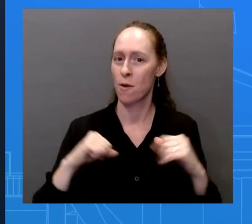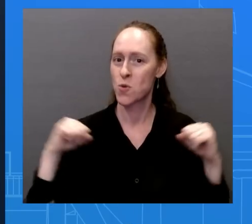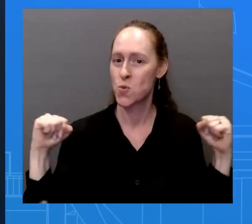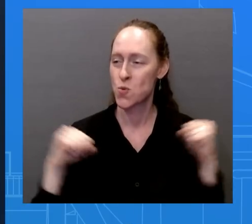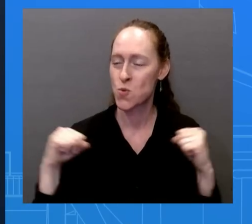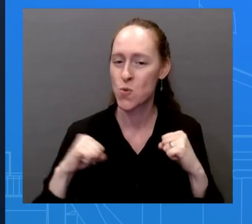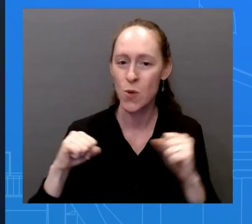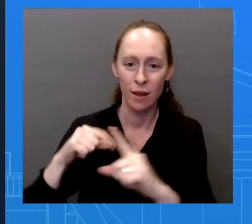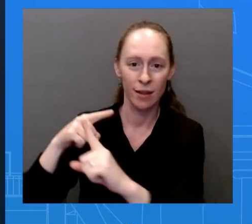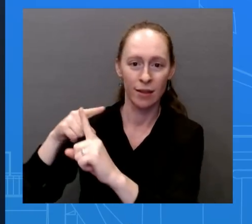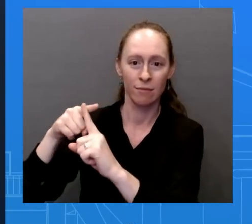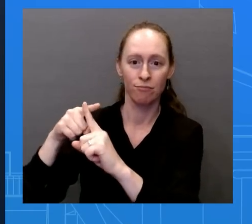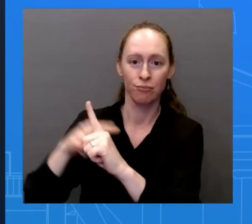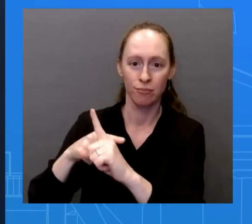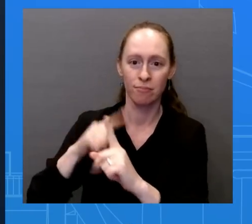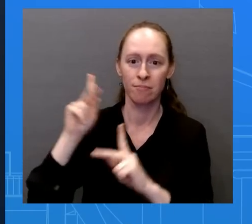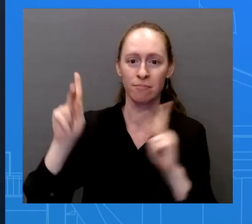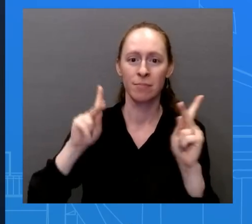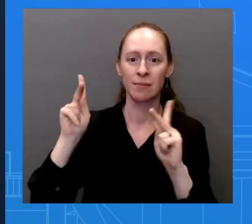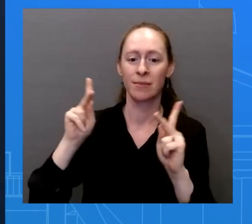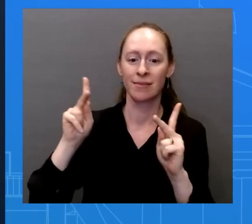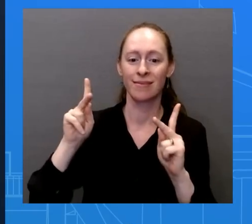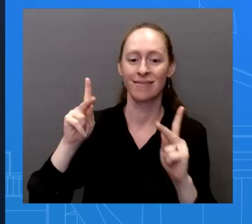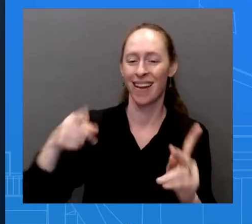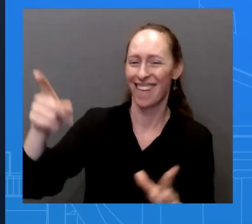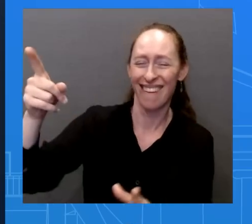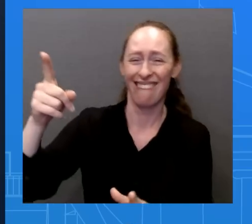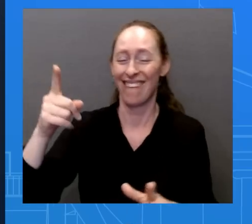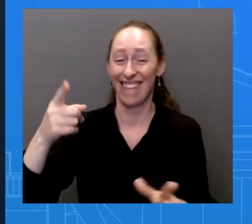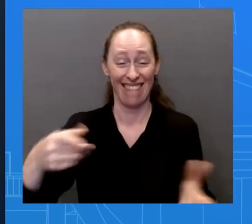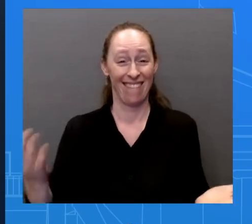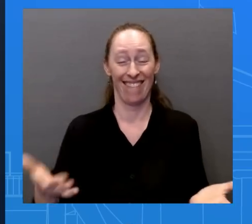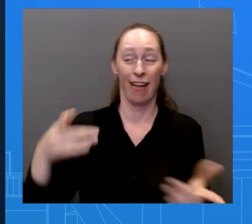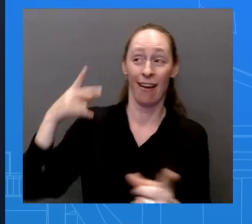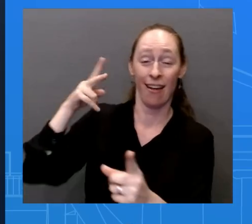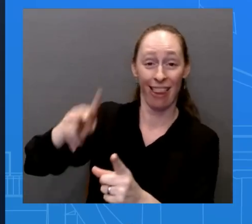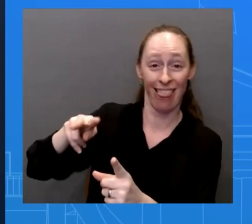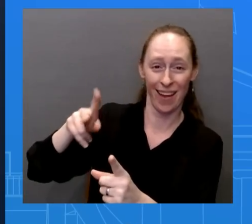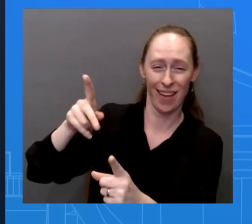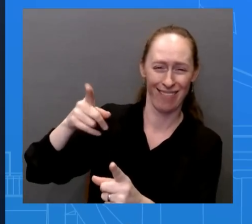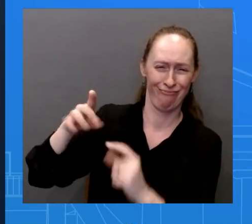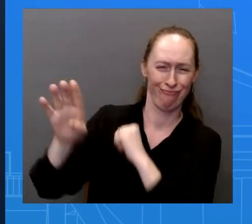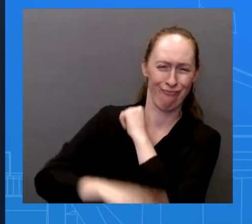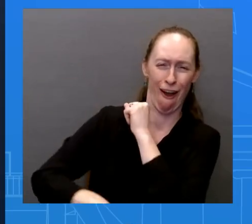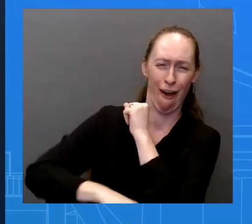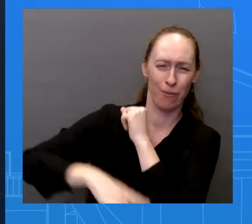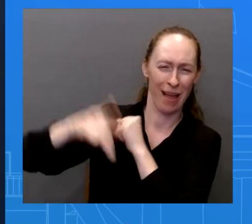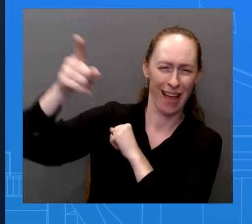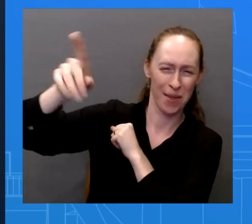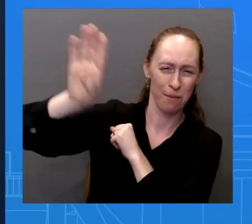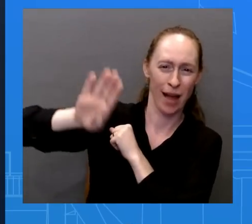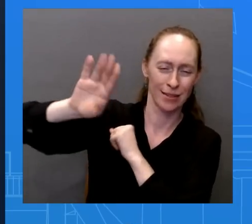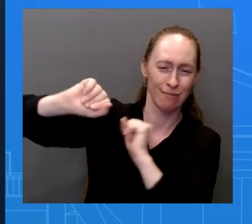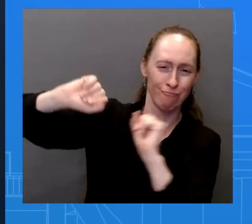But, you know, it is starting to get a little bit cooler here. I think, as that happens, as people -- we tend to see a big uptick in flu vaccines,